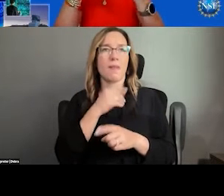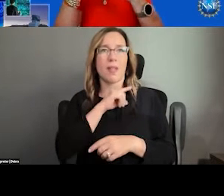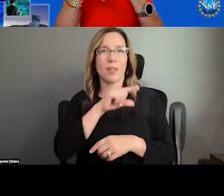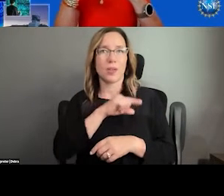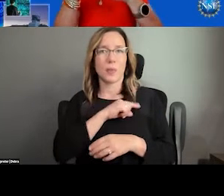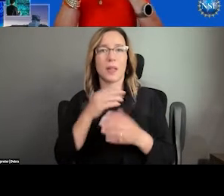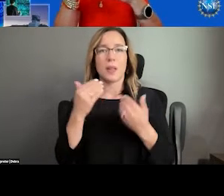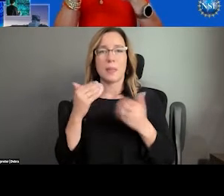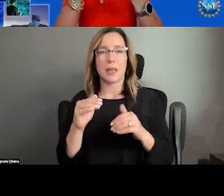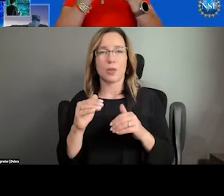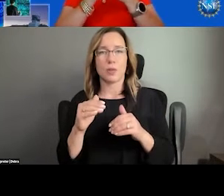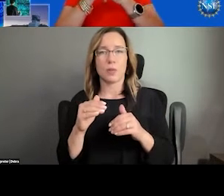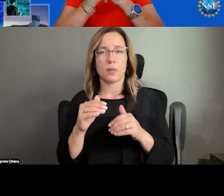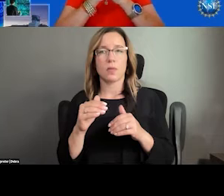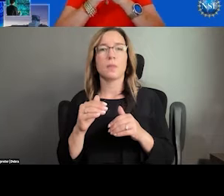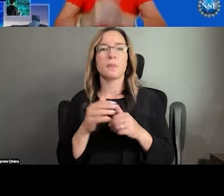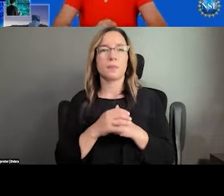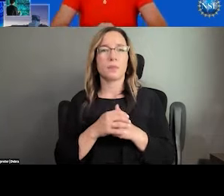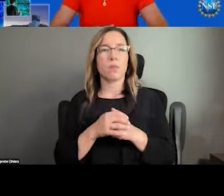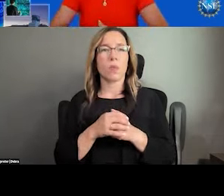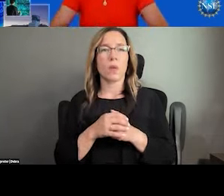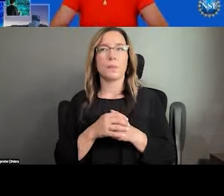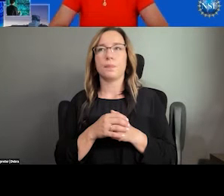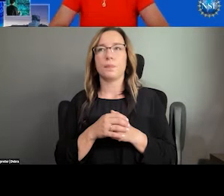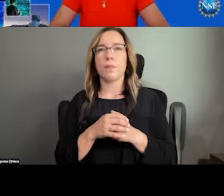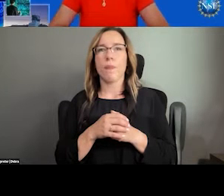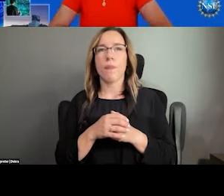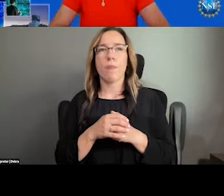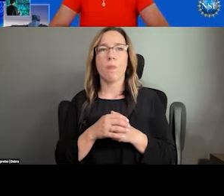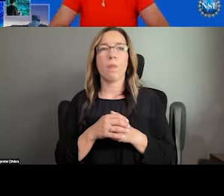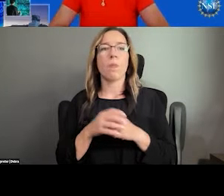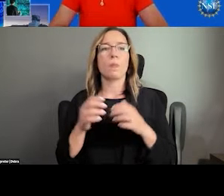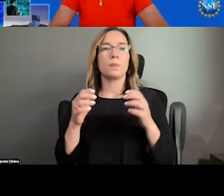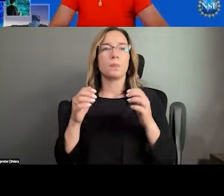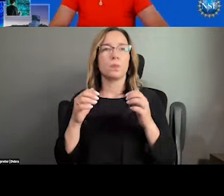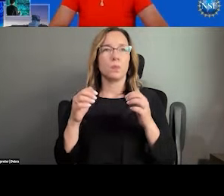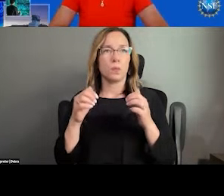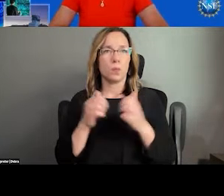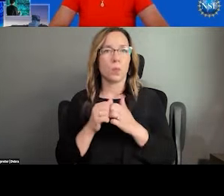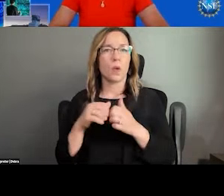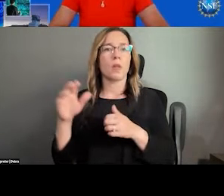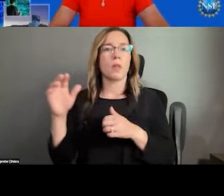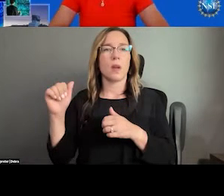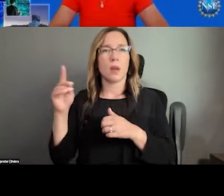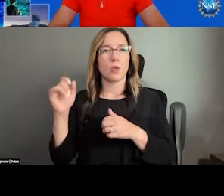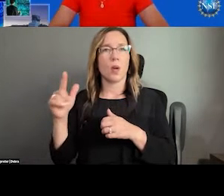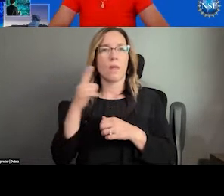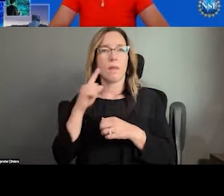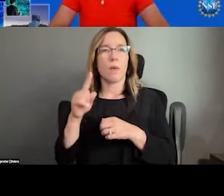We got together and Anne Doyle, who runs the clearance process for the policy office and Jeremy,